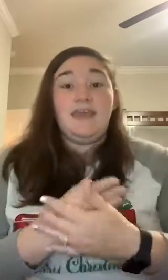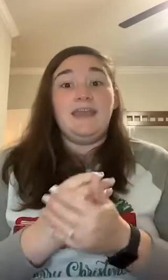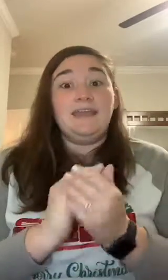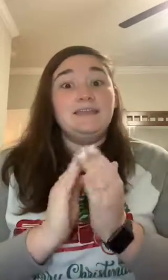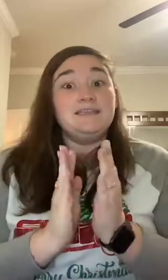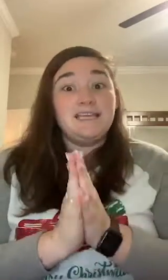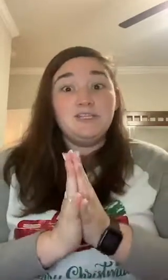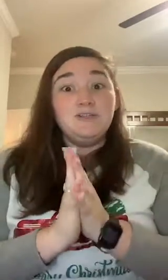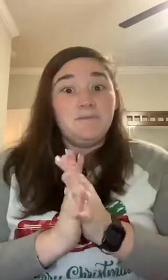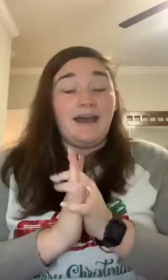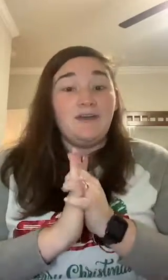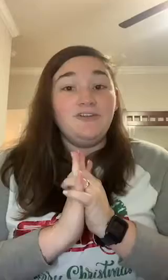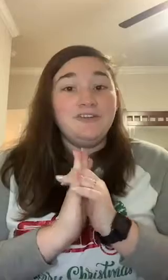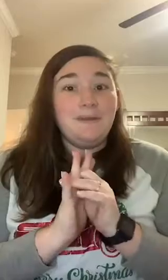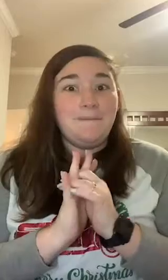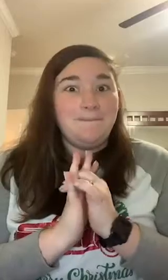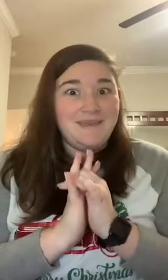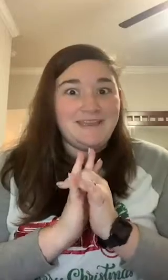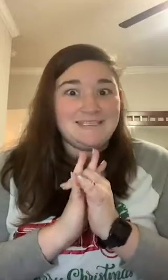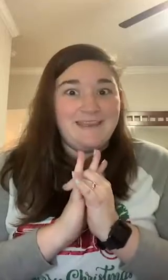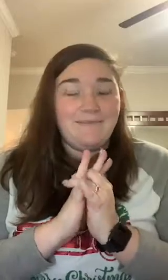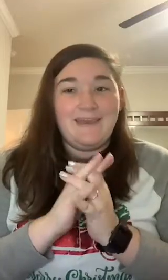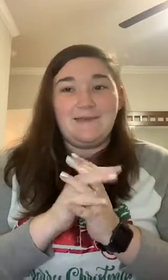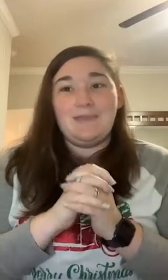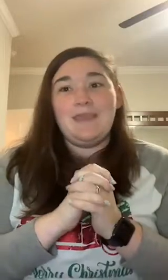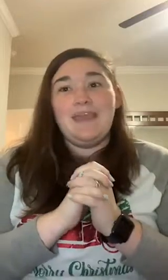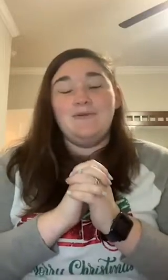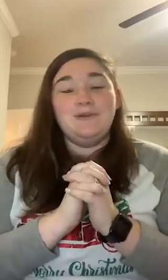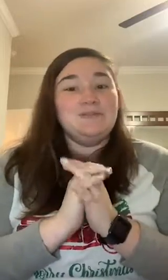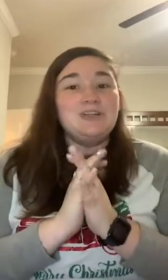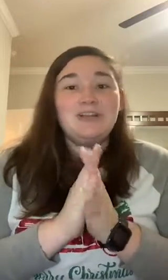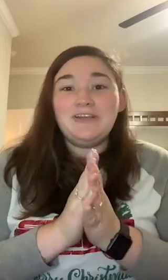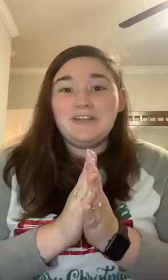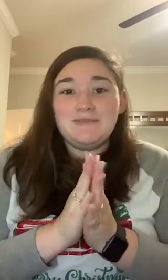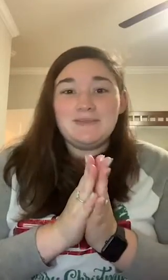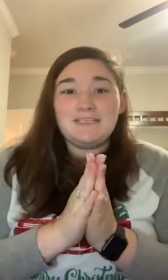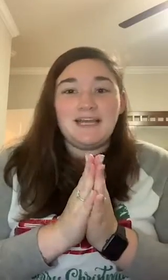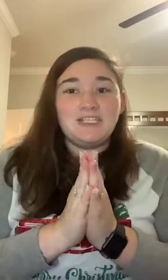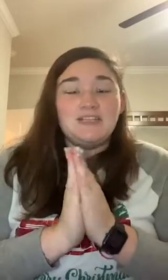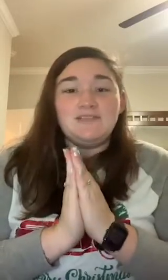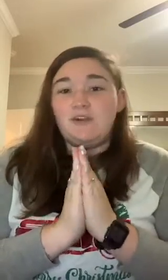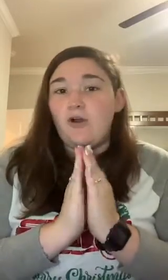and tender and mild mean the same thing when you start looking up these adjectives they're all